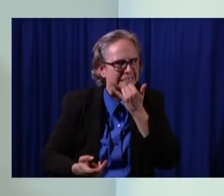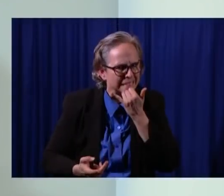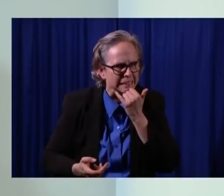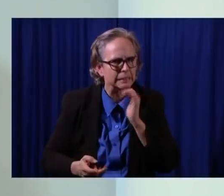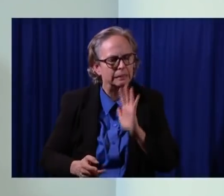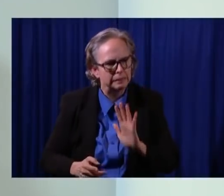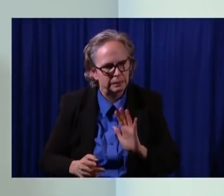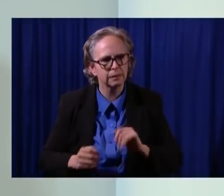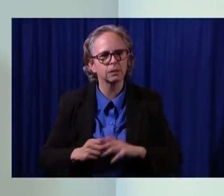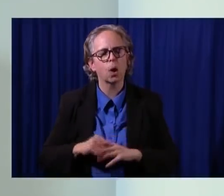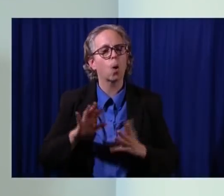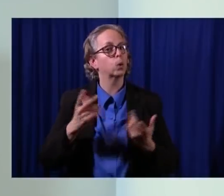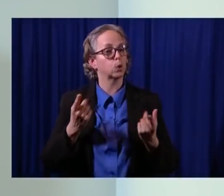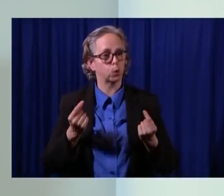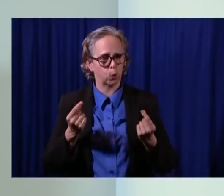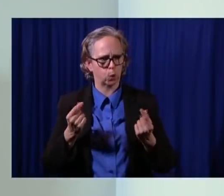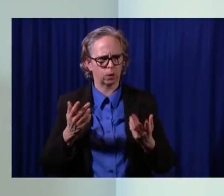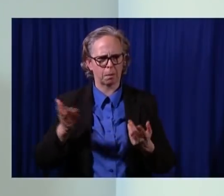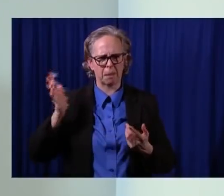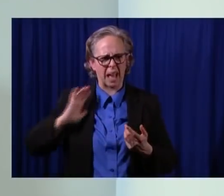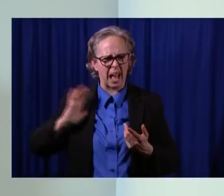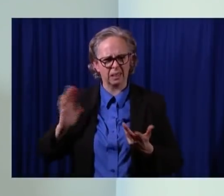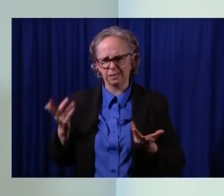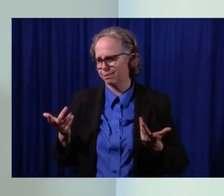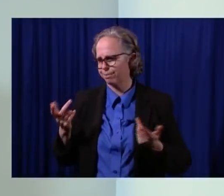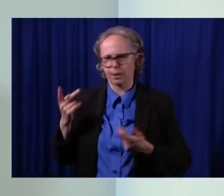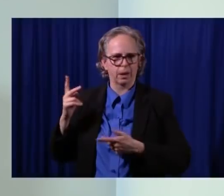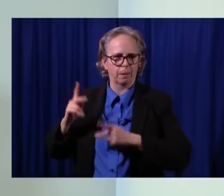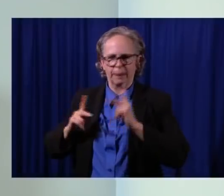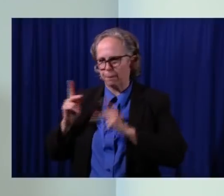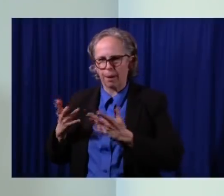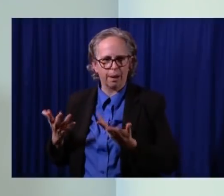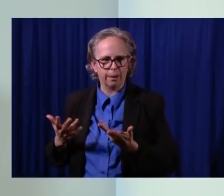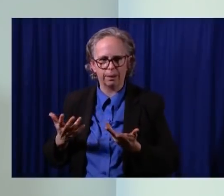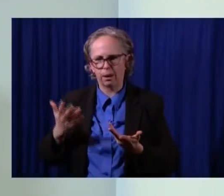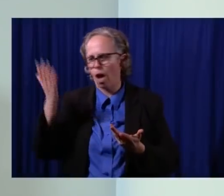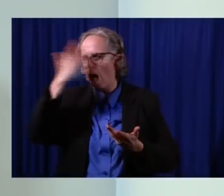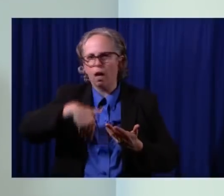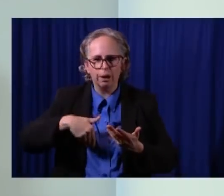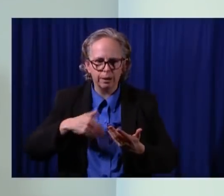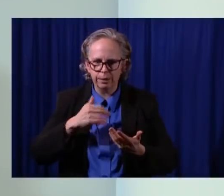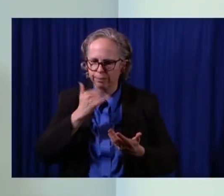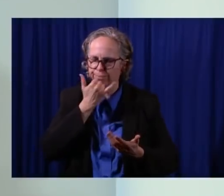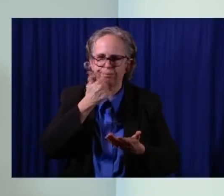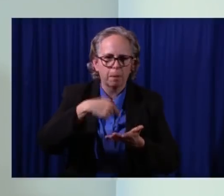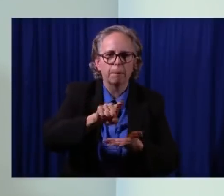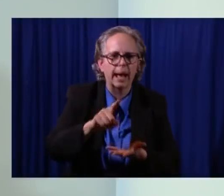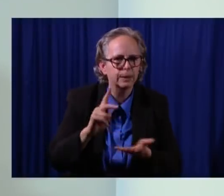TRANSACTIONS AND EVERY YEAR THE STATE PAYS MILLIONS OF